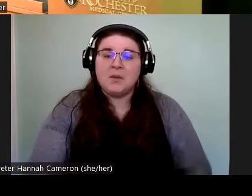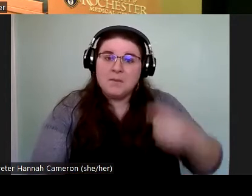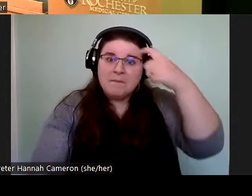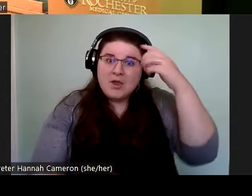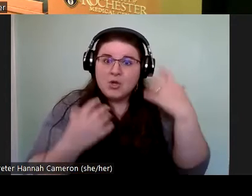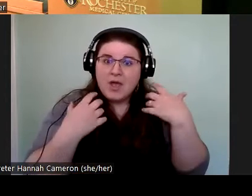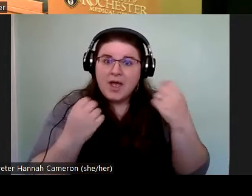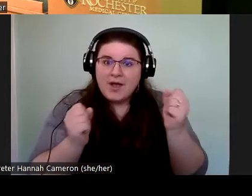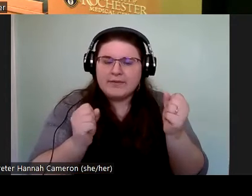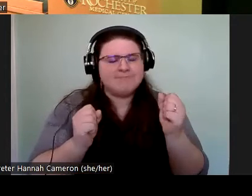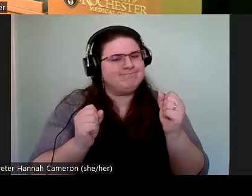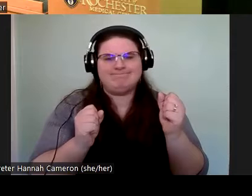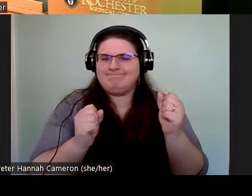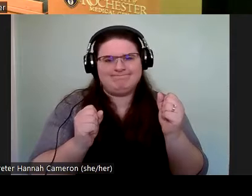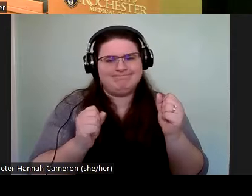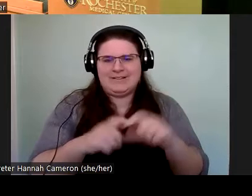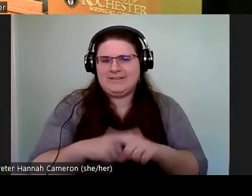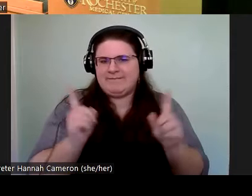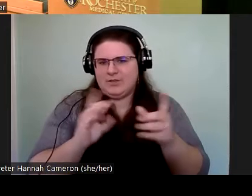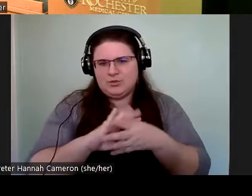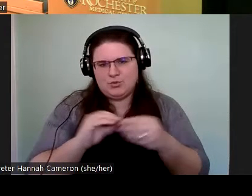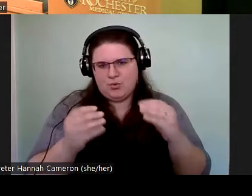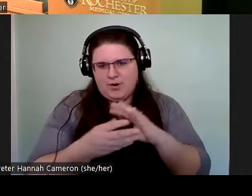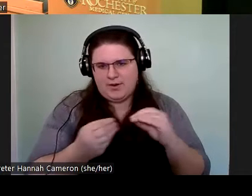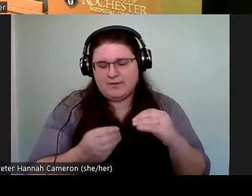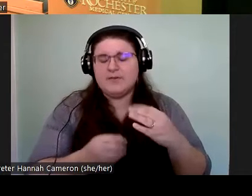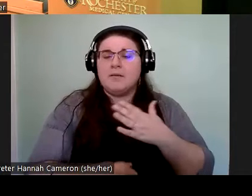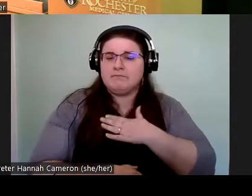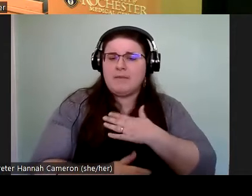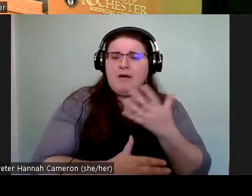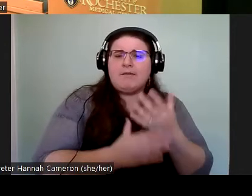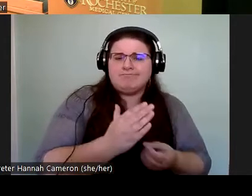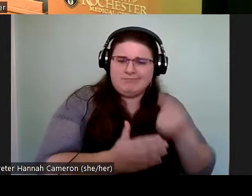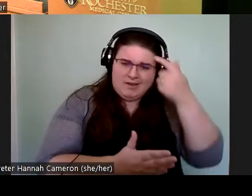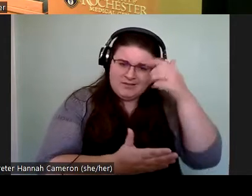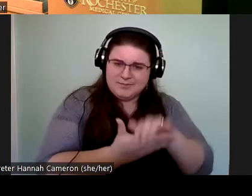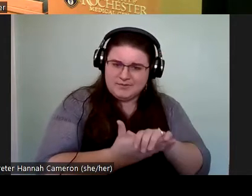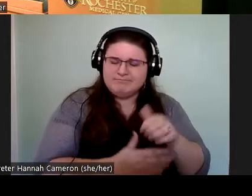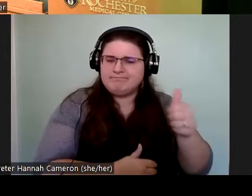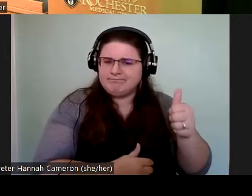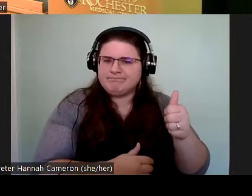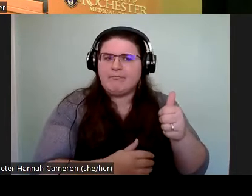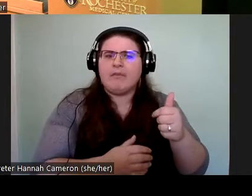differently um my husband my late husband had um at one point developed epilepsy and so we had